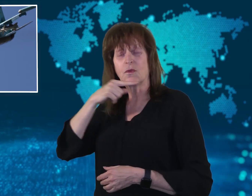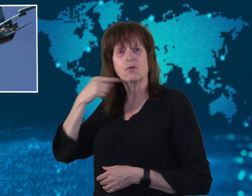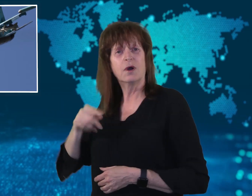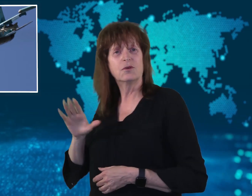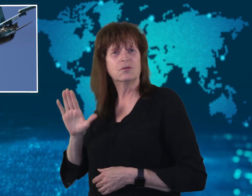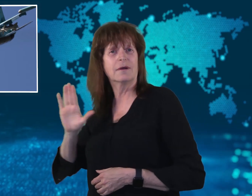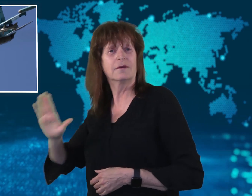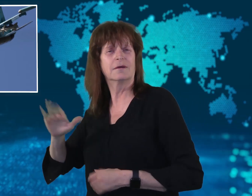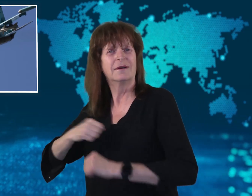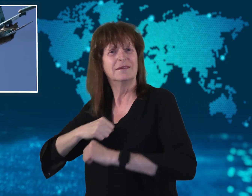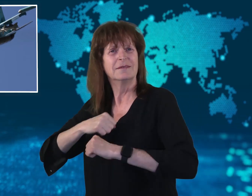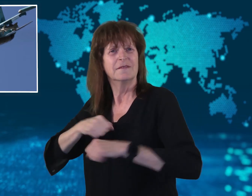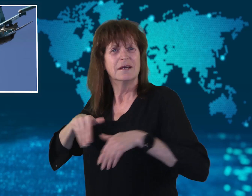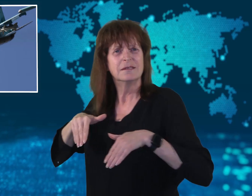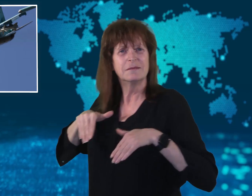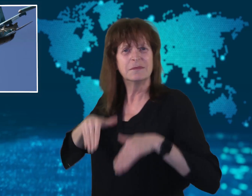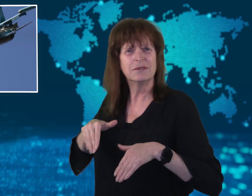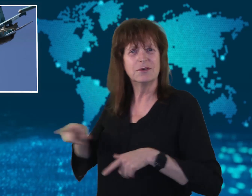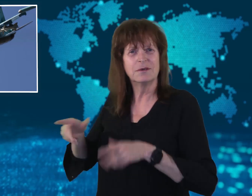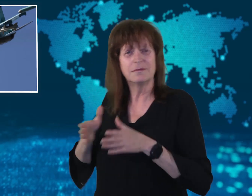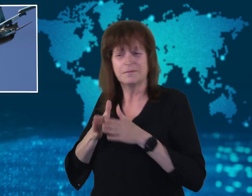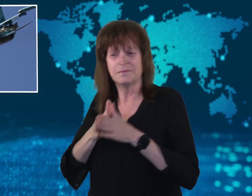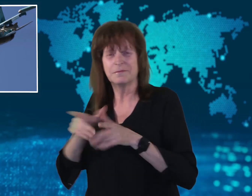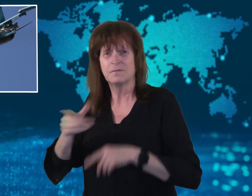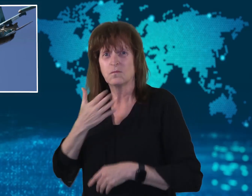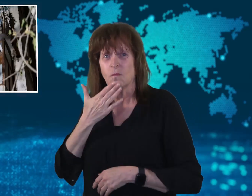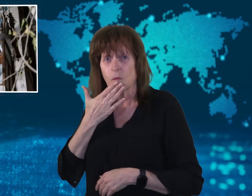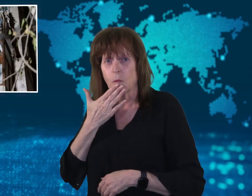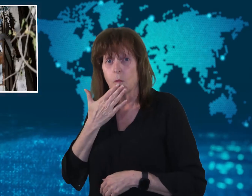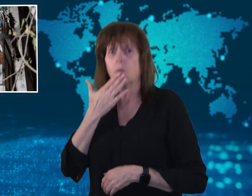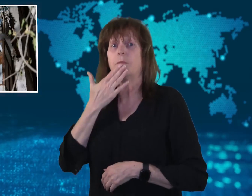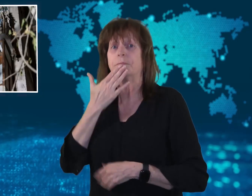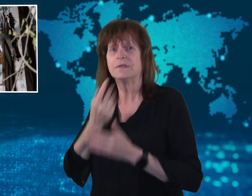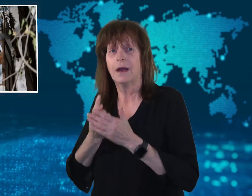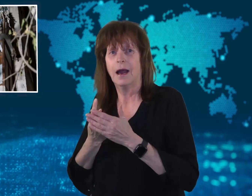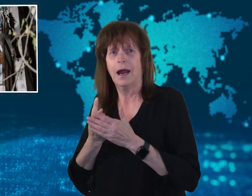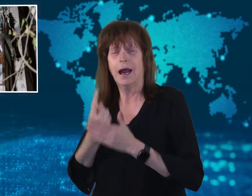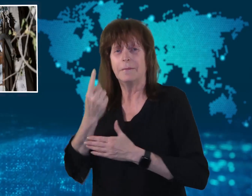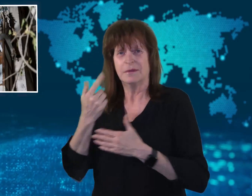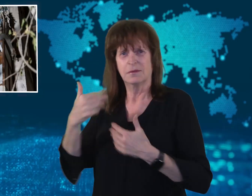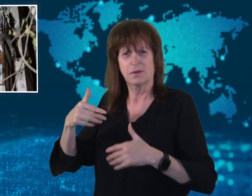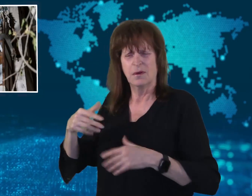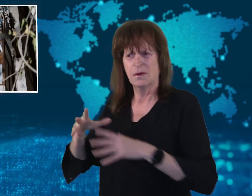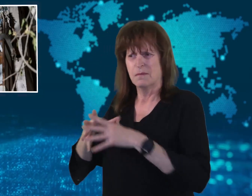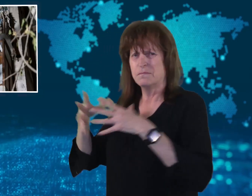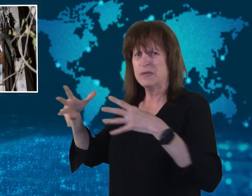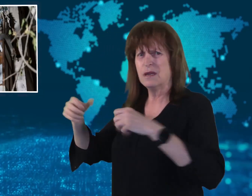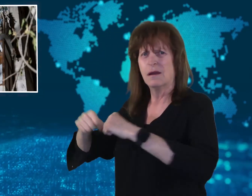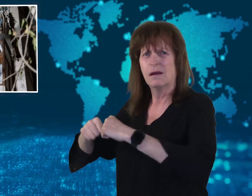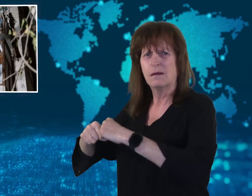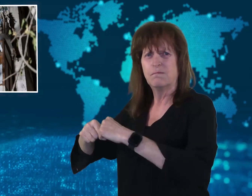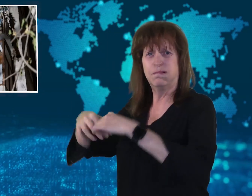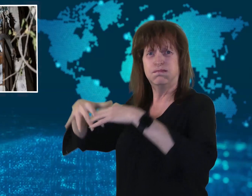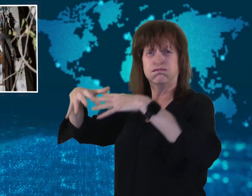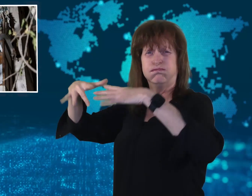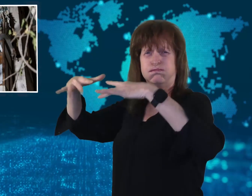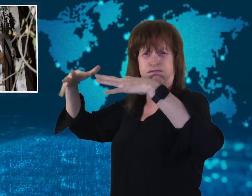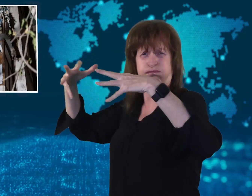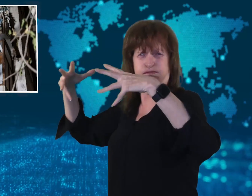Russia's Defense Ministry said that the accident caused a huge blast